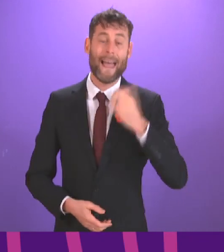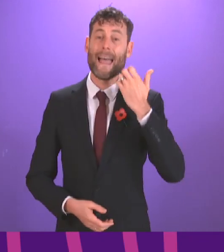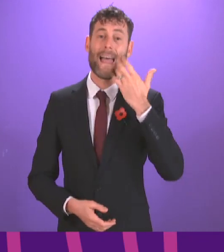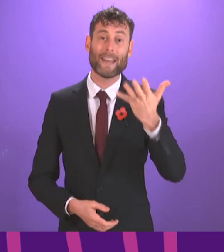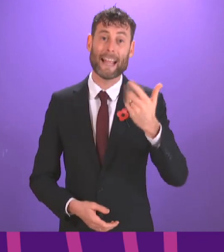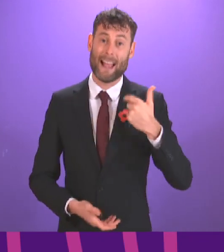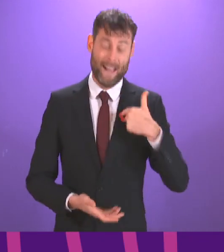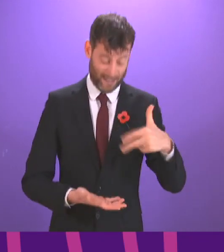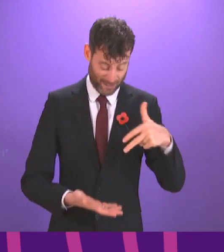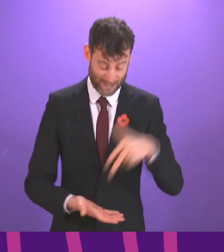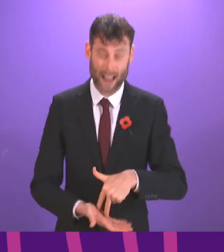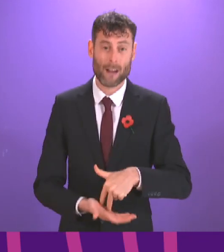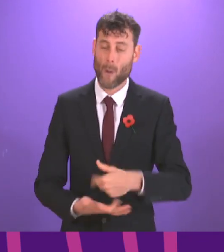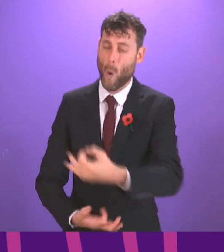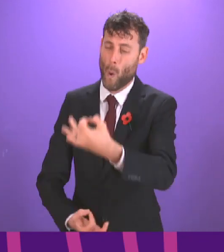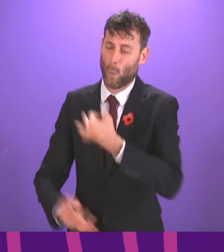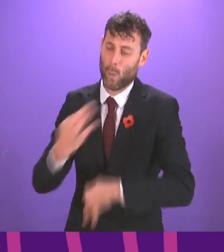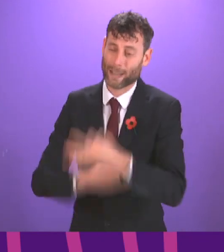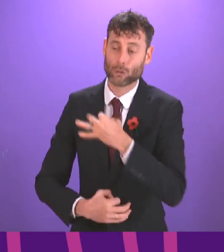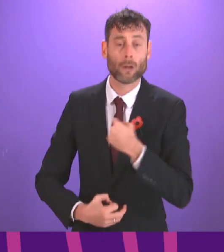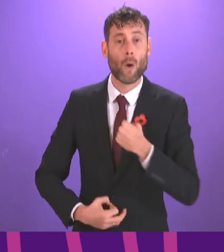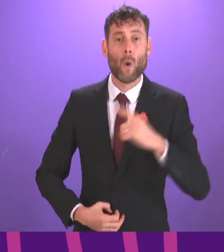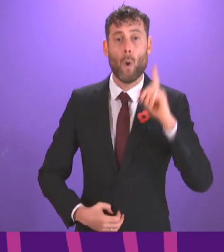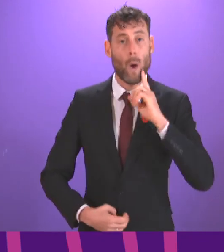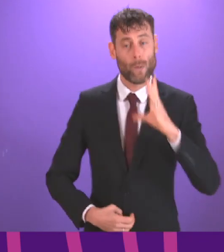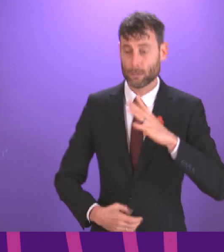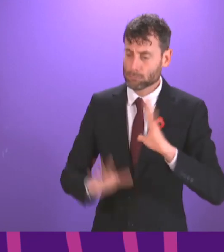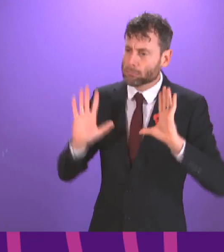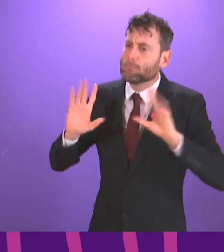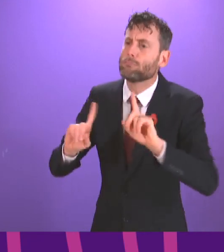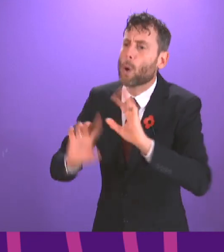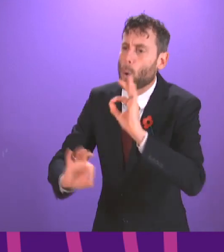single day at the moment. Rightly and properly, there is no shortage of opportunities to scrutinise me.